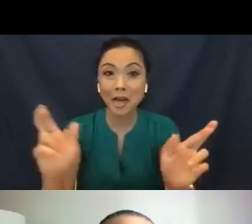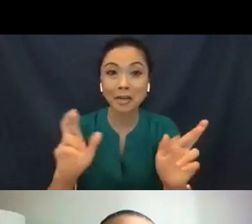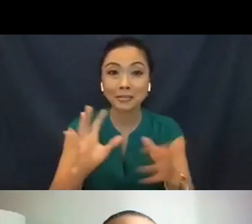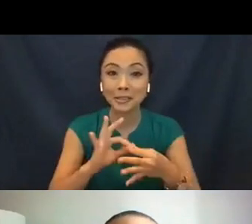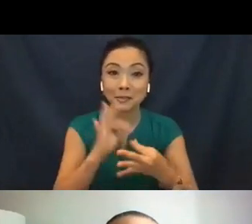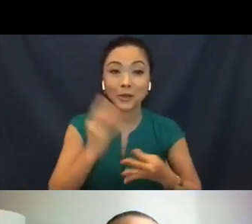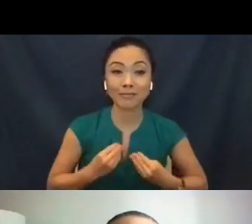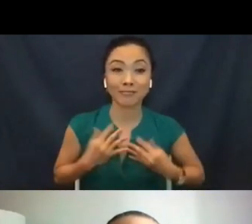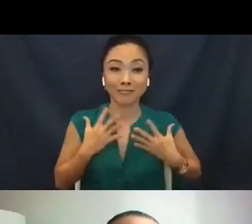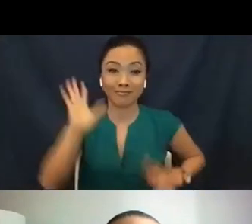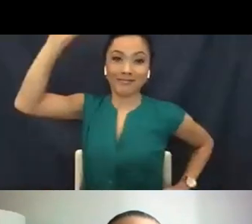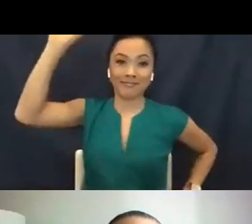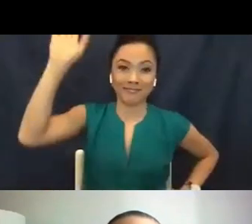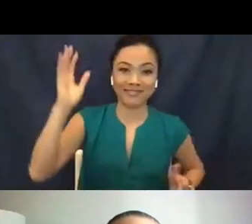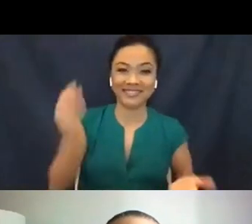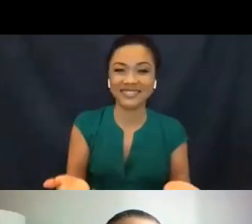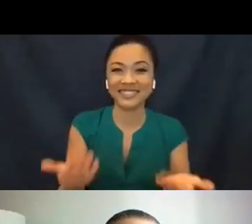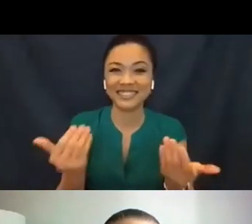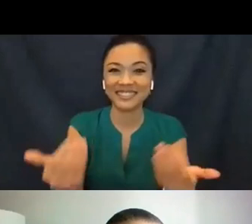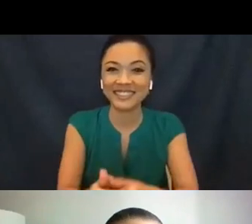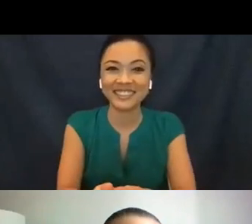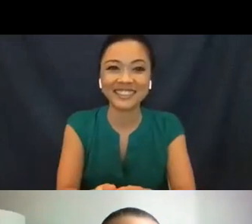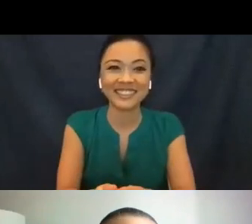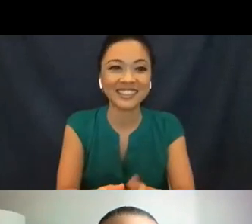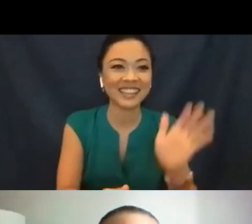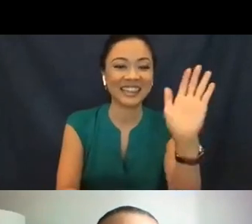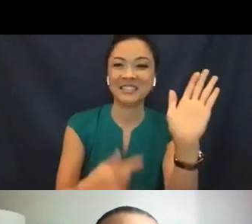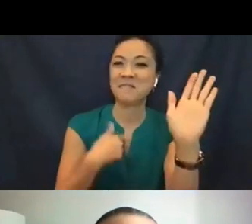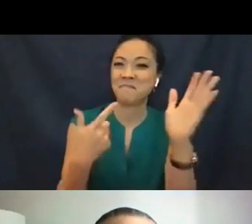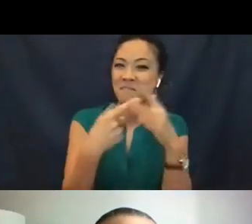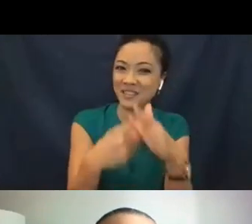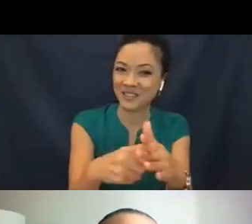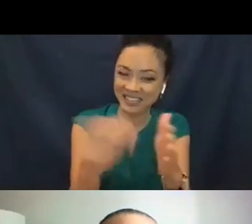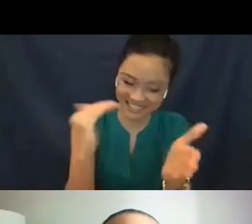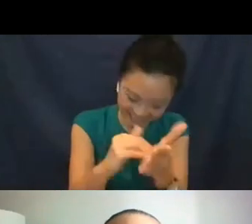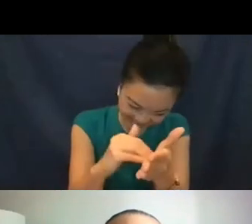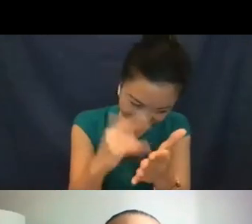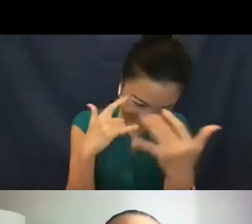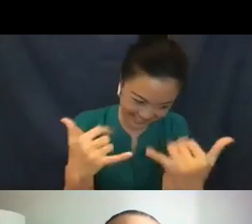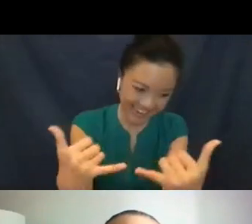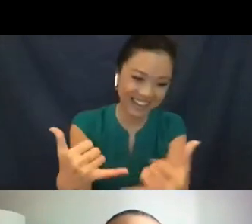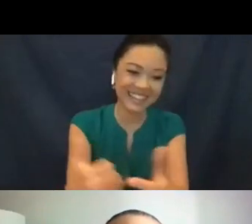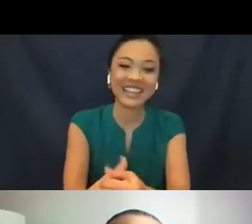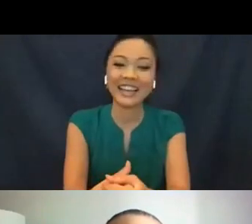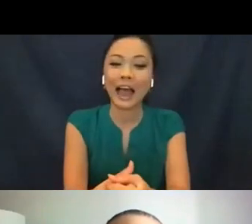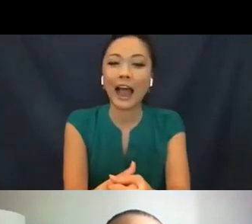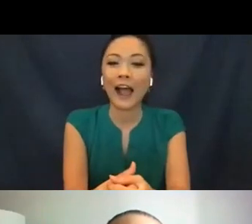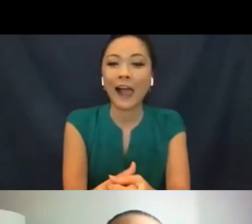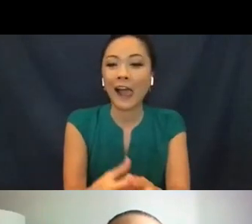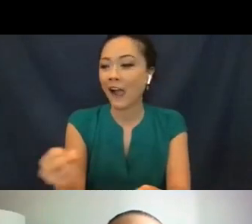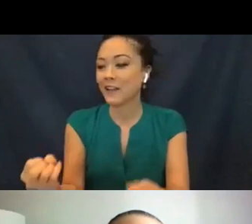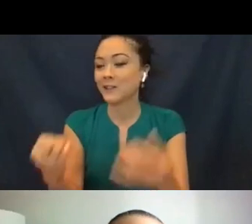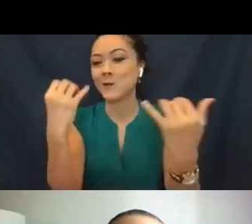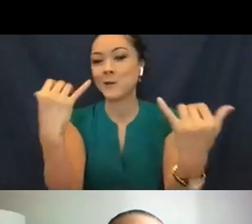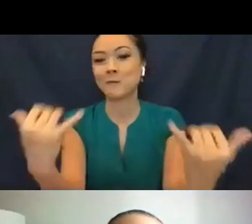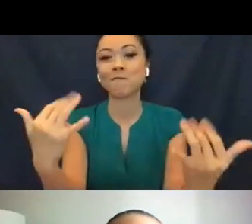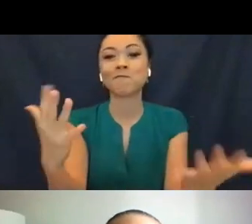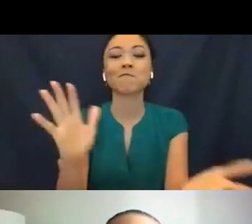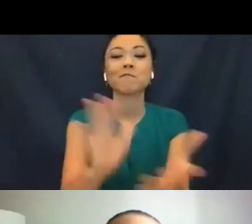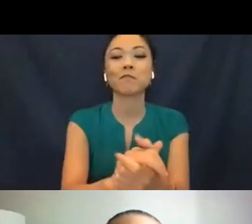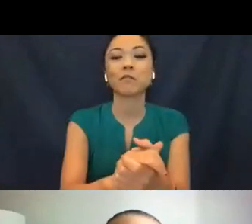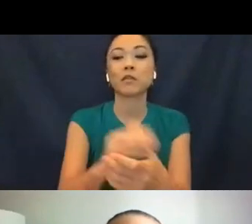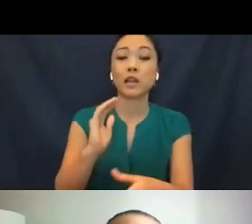17:59:47 >> ANNA GLASS: So I will start again for the moment. So were, the company was actually